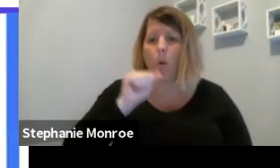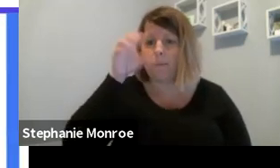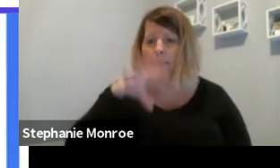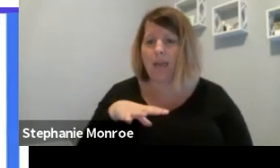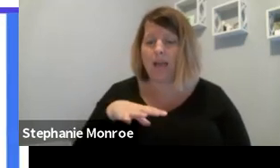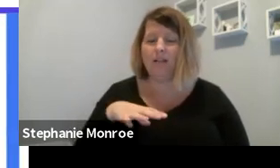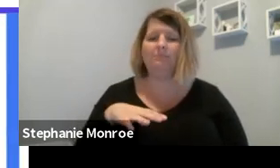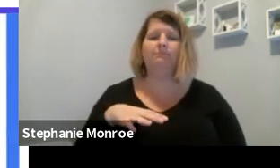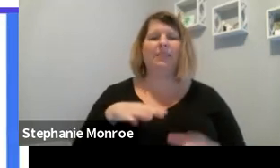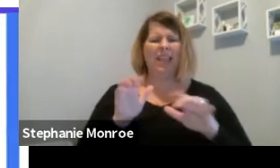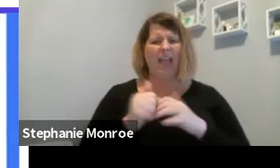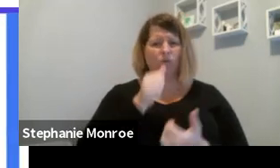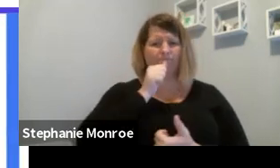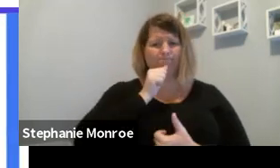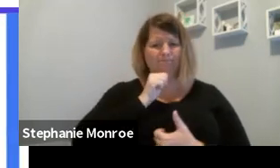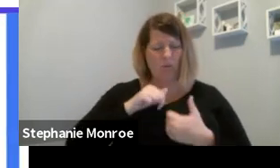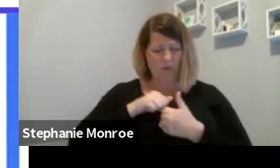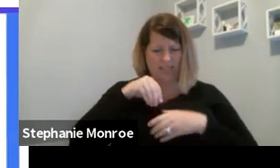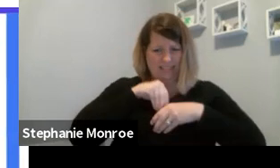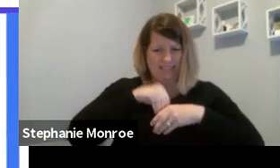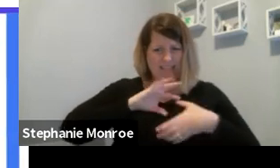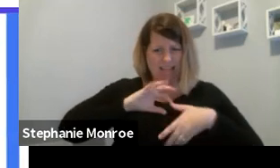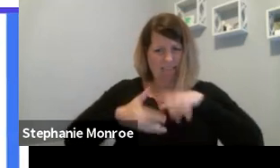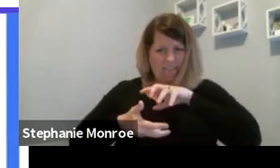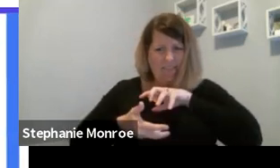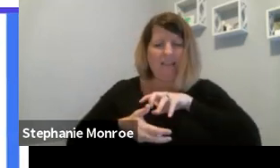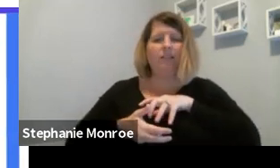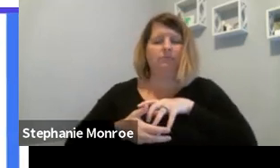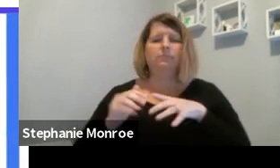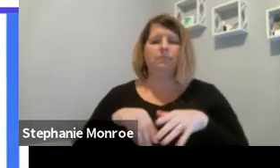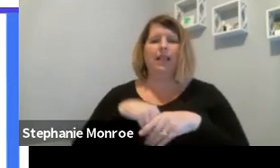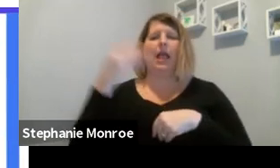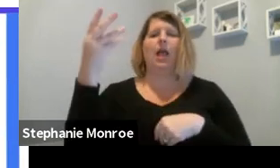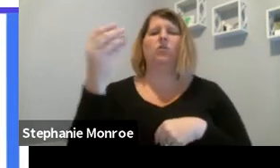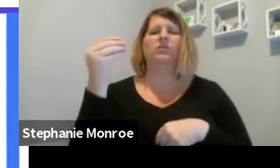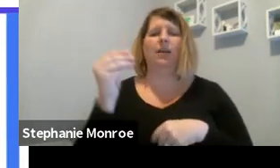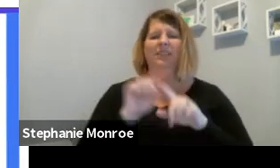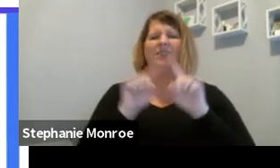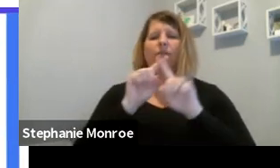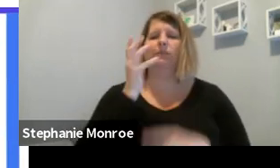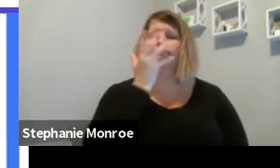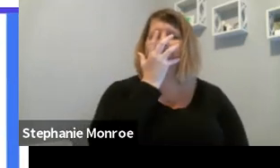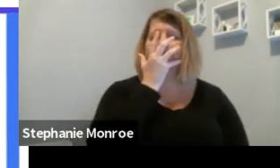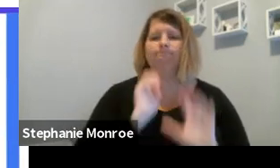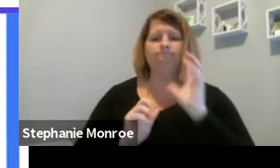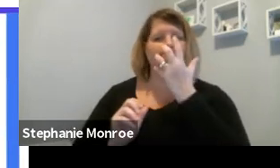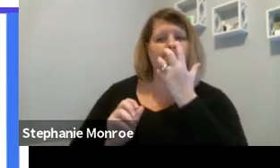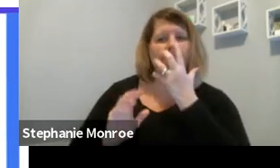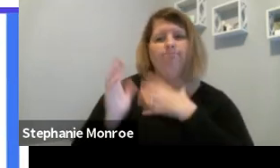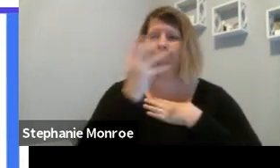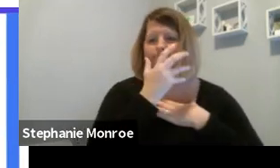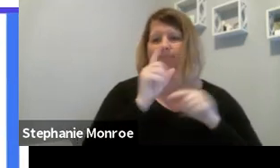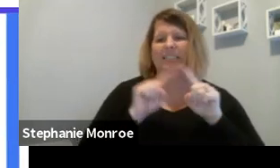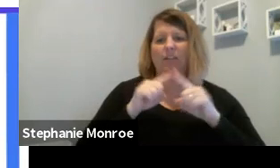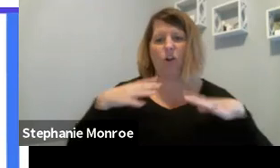inside of him, Roberto began to act out. [Roberto] I would have different masks. I would have different outfits I would wear.